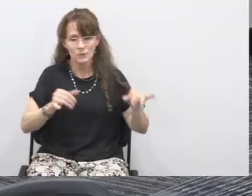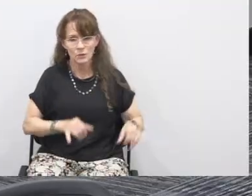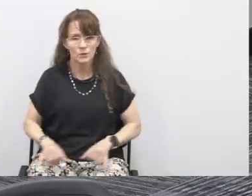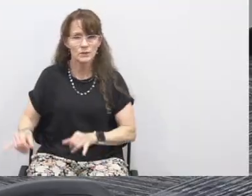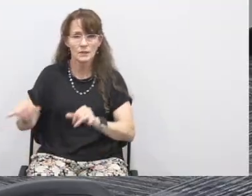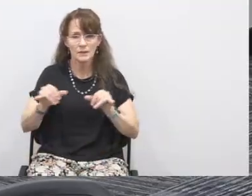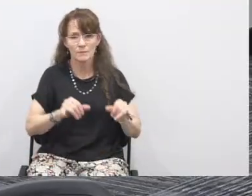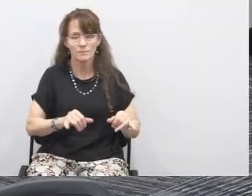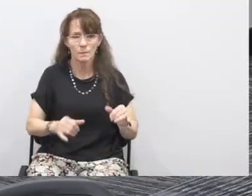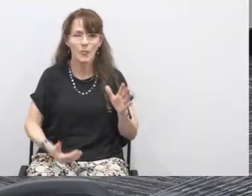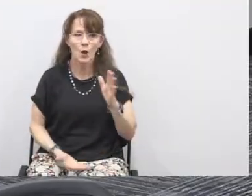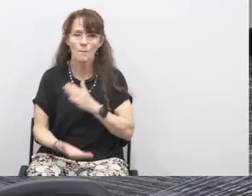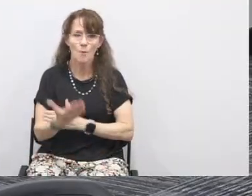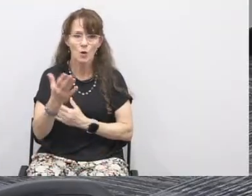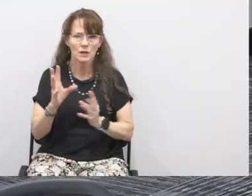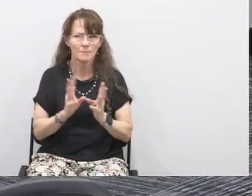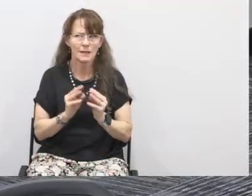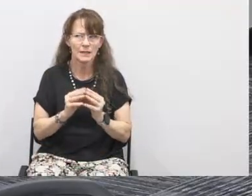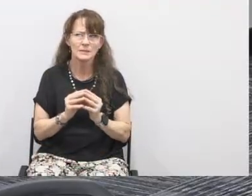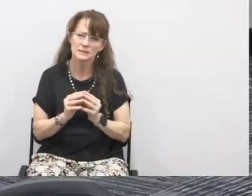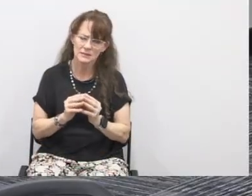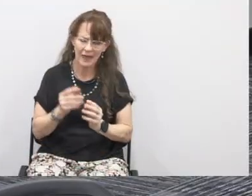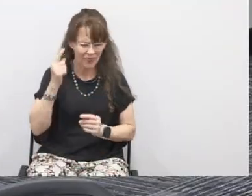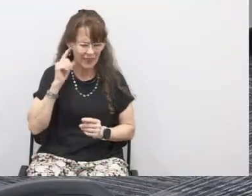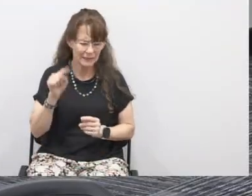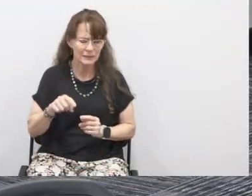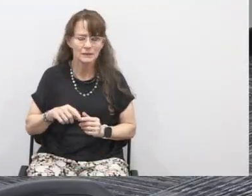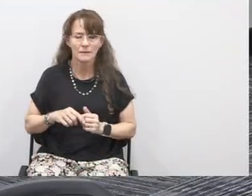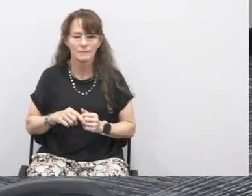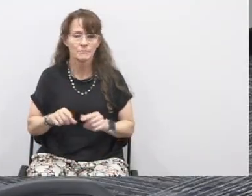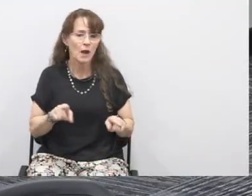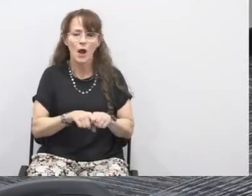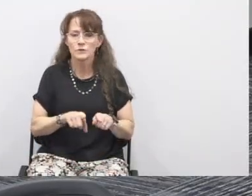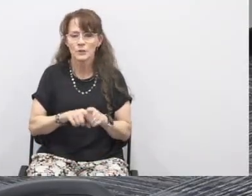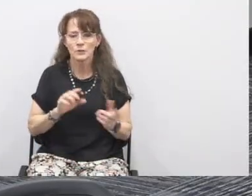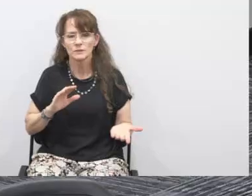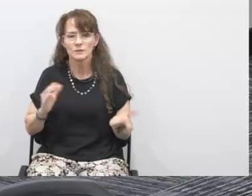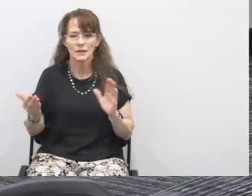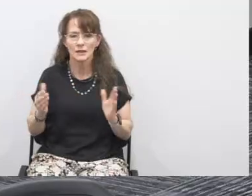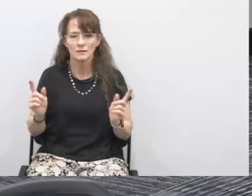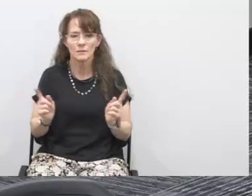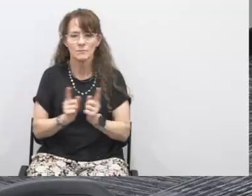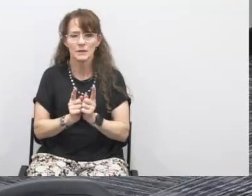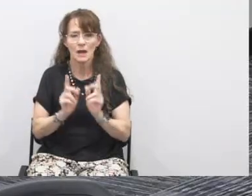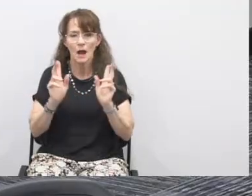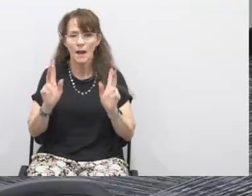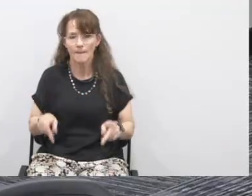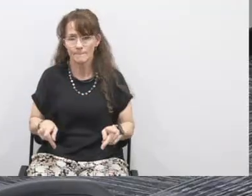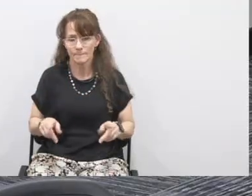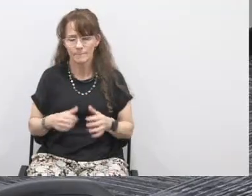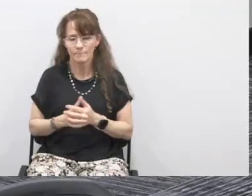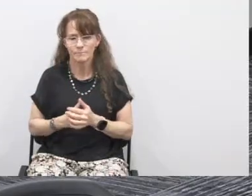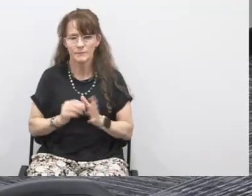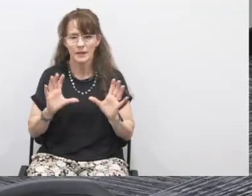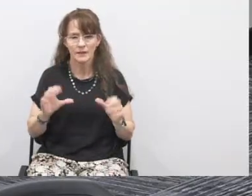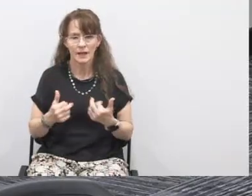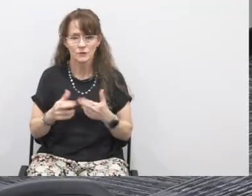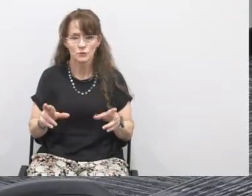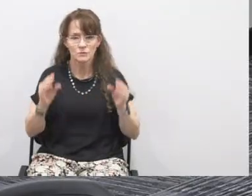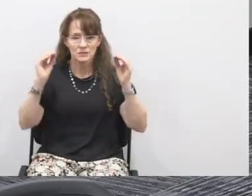or morning meetings is what I should say. So that's also similar to meetups. So it gives an opportunity for the classroom teacher to get to know the students,